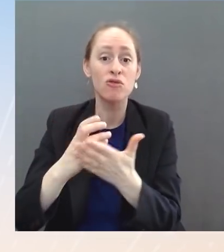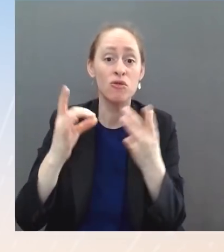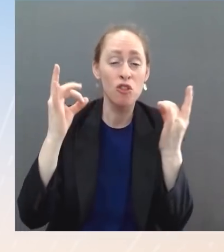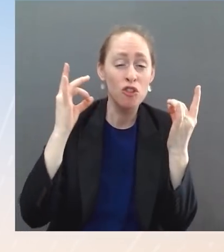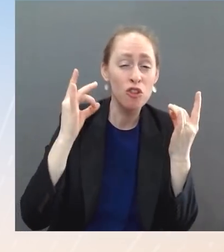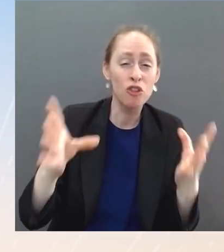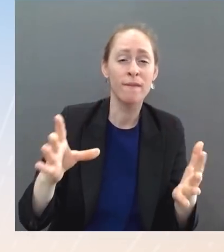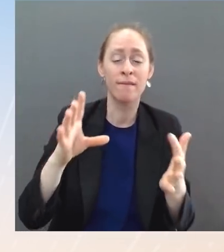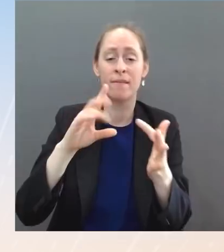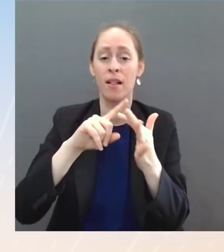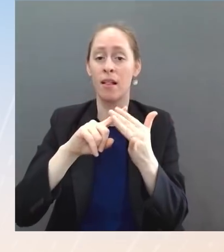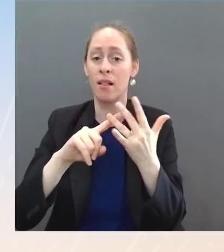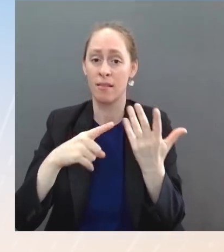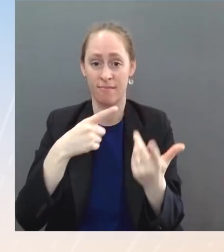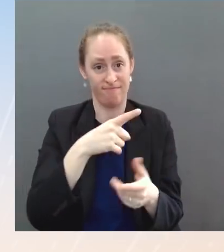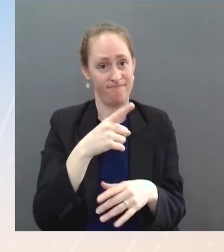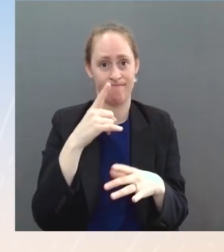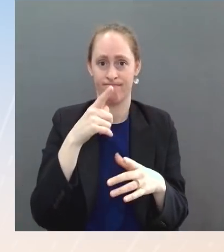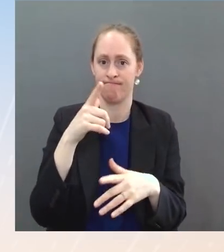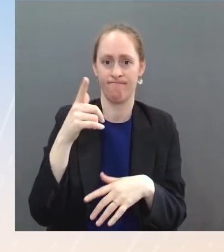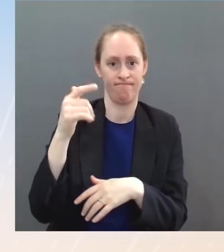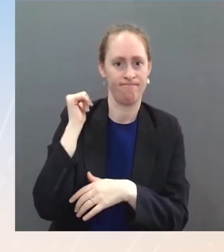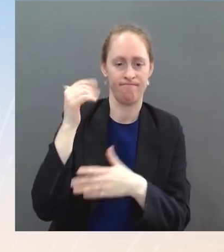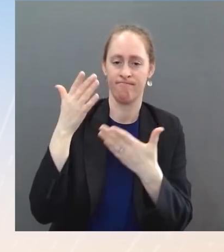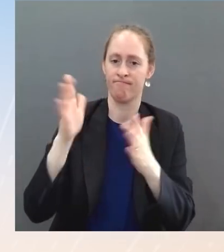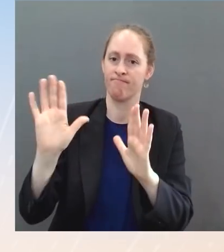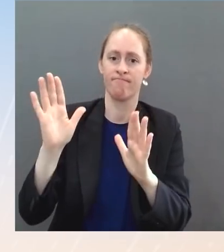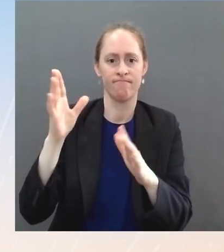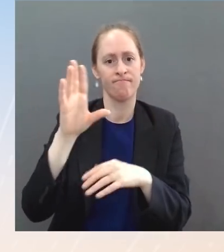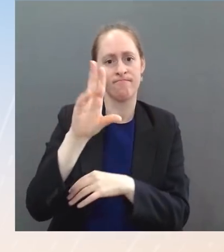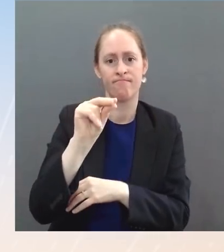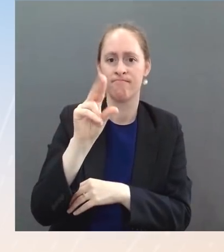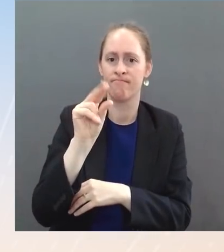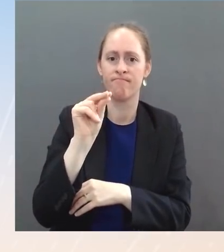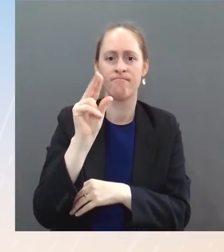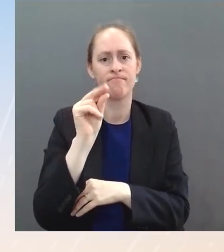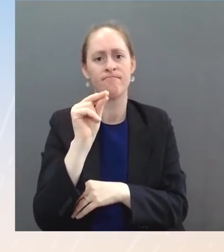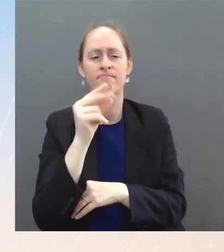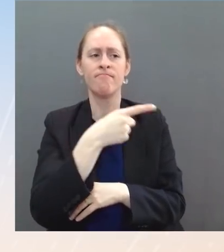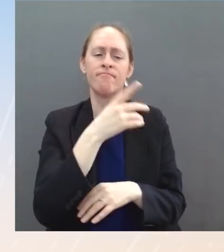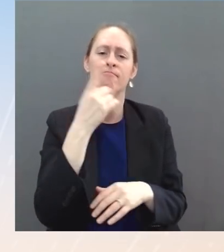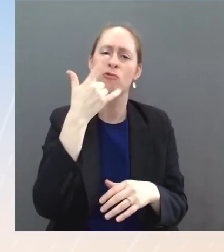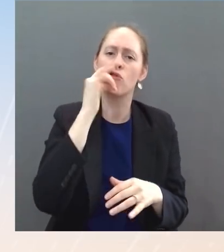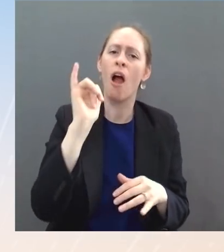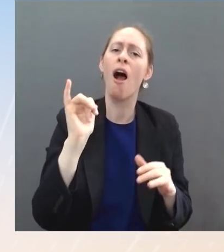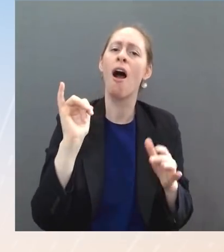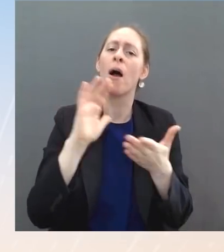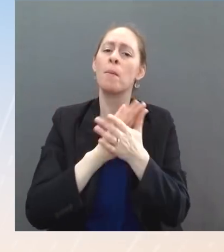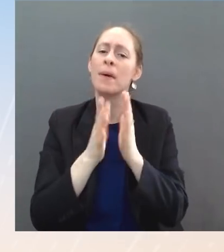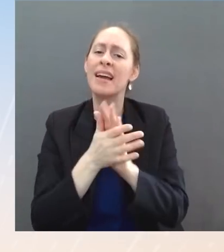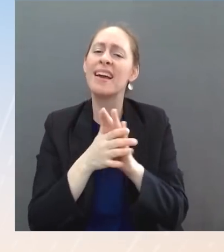a sovereign neighboring country not just to the Russian people, but to people everywhere. We will continue to do that. The Press: And just to be clear: